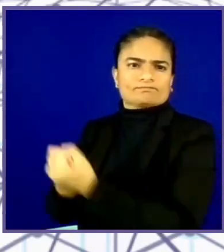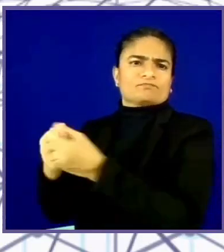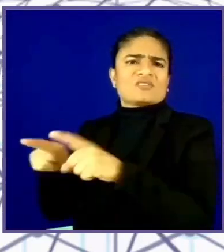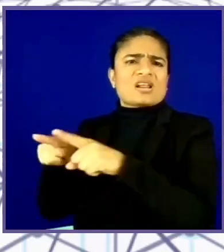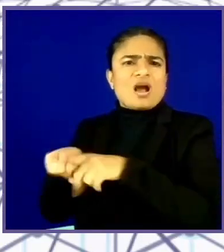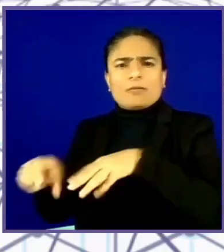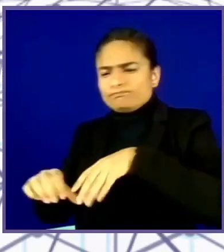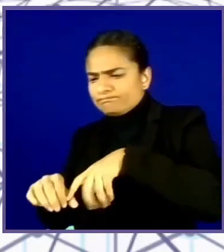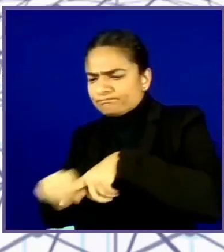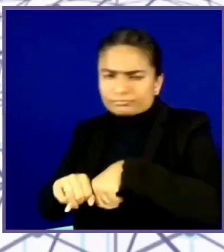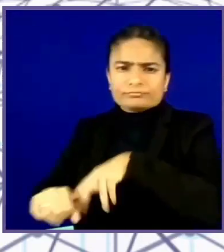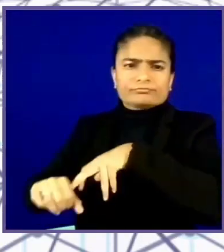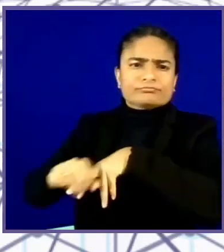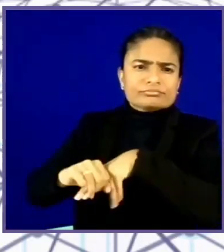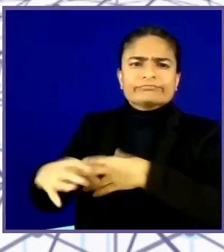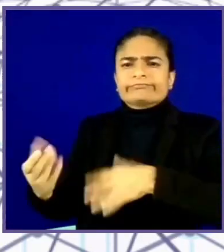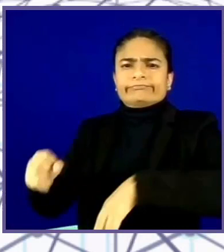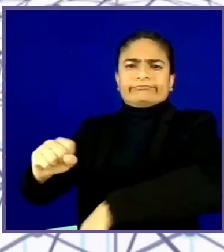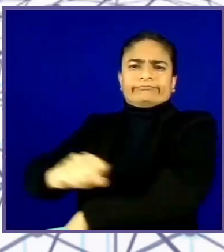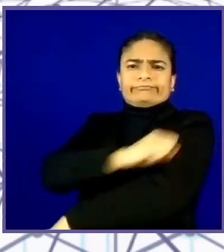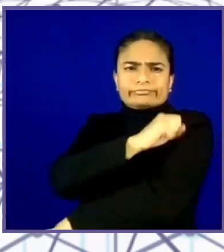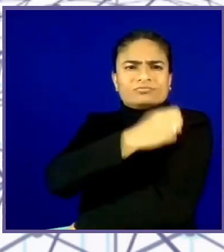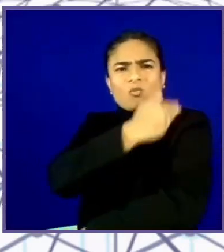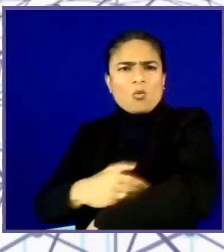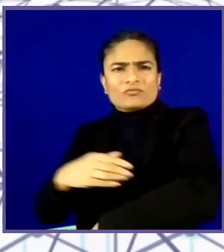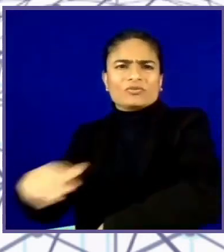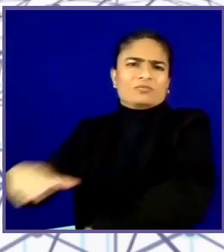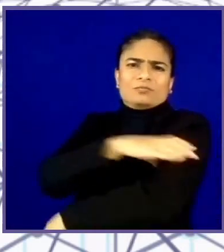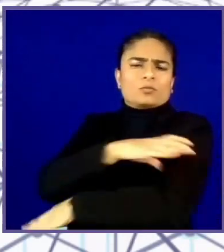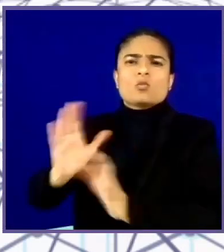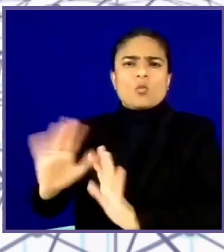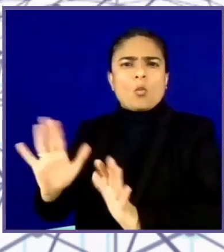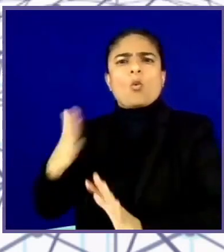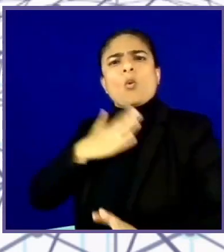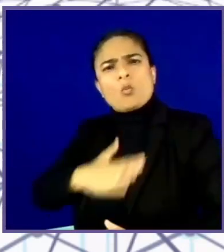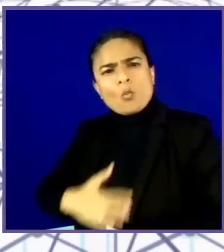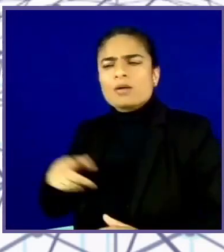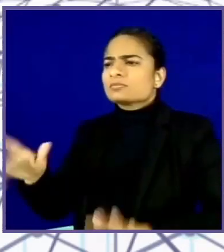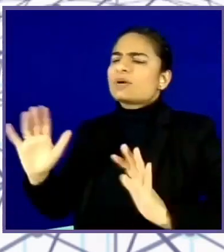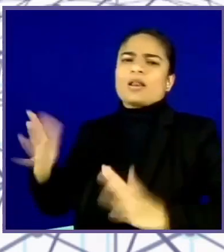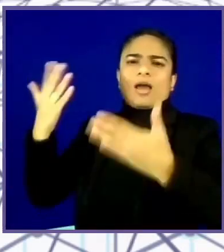and training as integral to a person's overall well being across a life course.